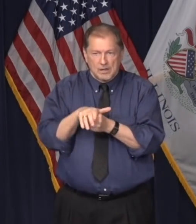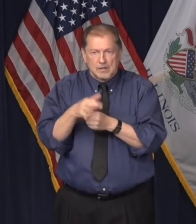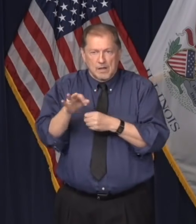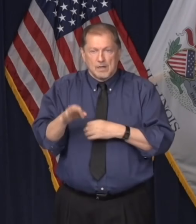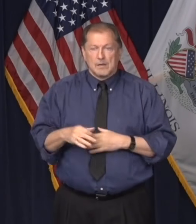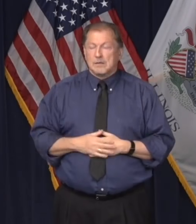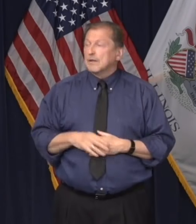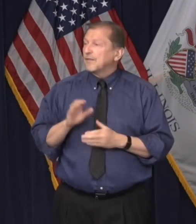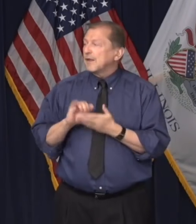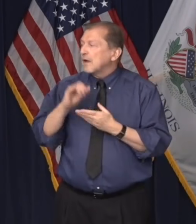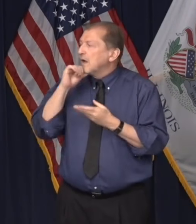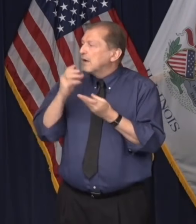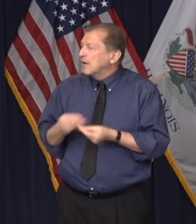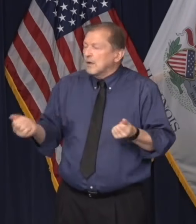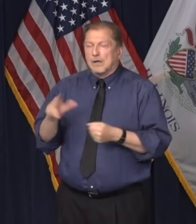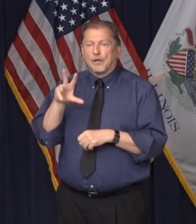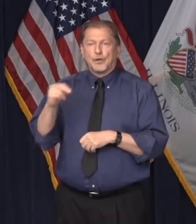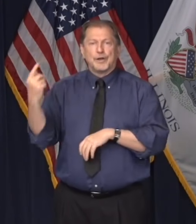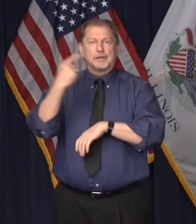GLOBAL PANDEMIC. DISASTERS DON'T NECESSARILY